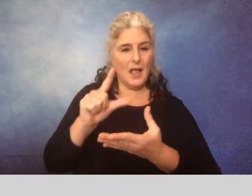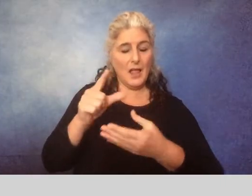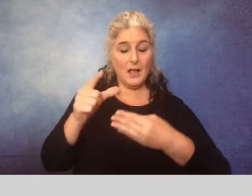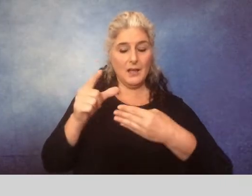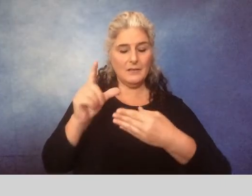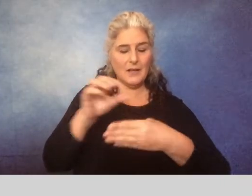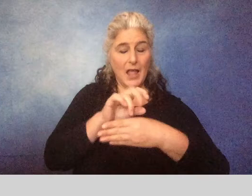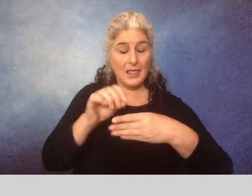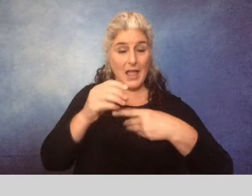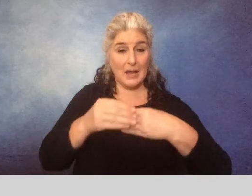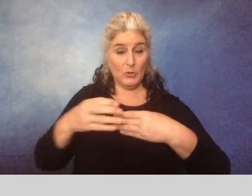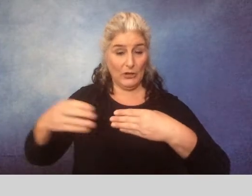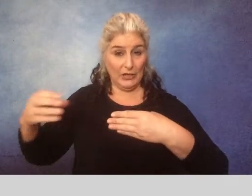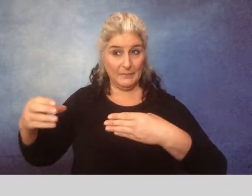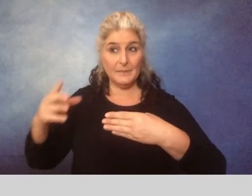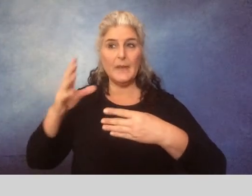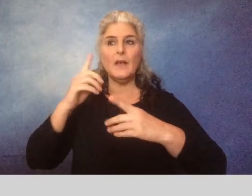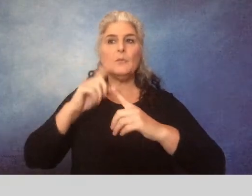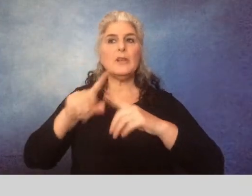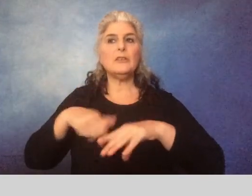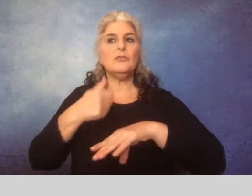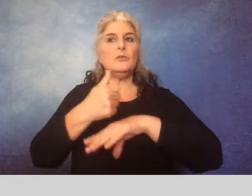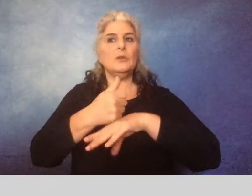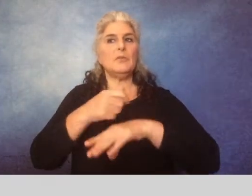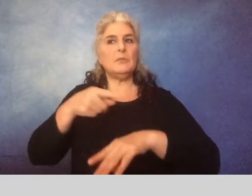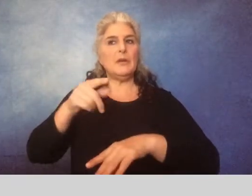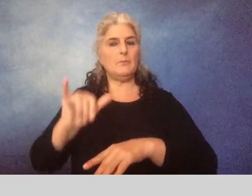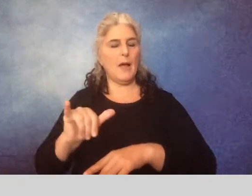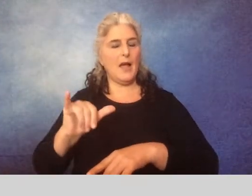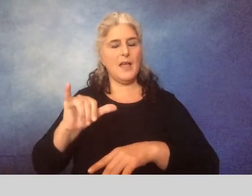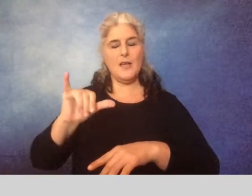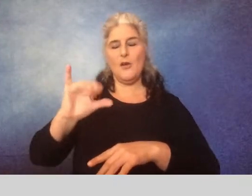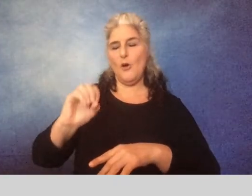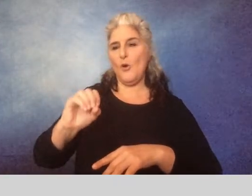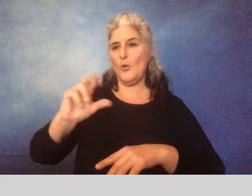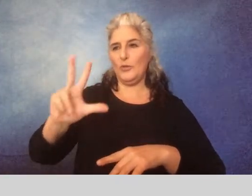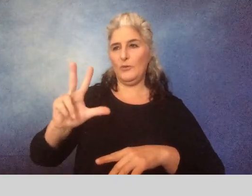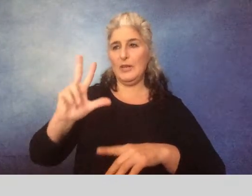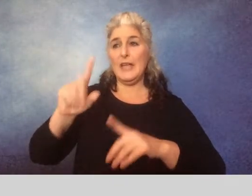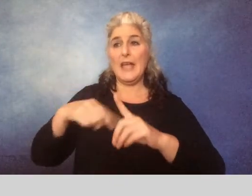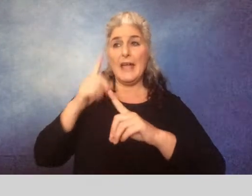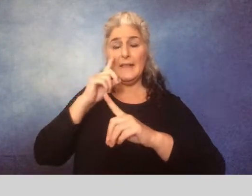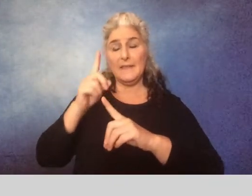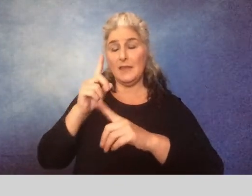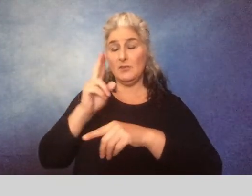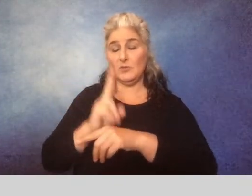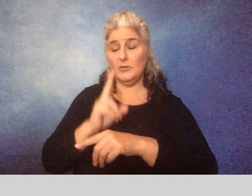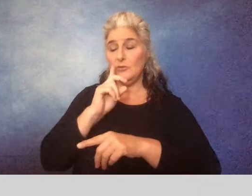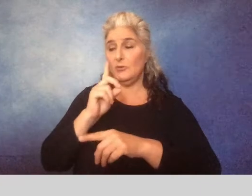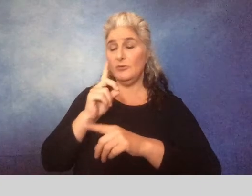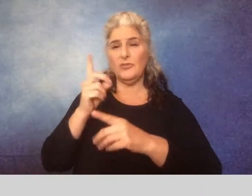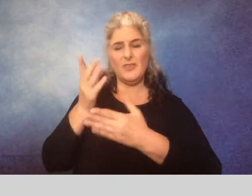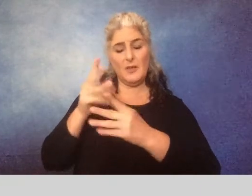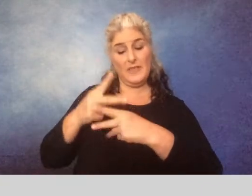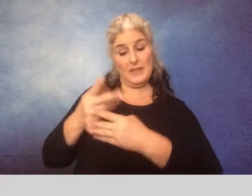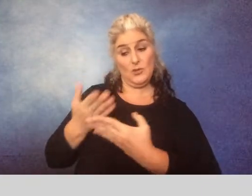You're then going to annotate the function that you want to export with pyfunction, as you see right there.